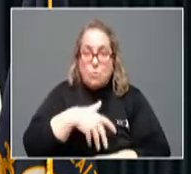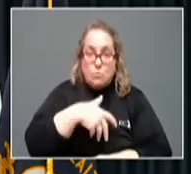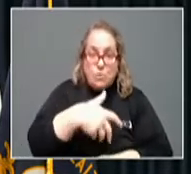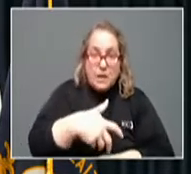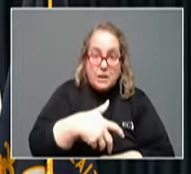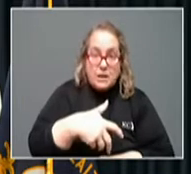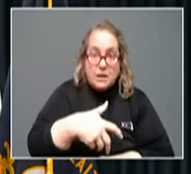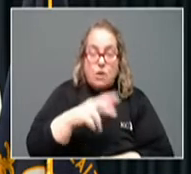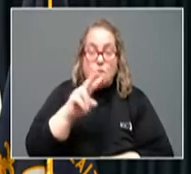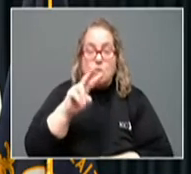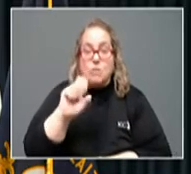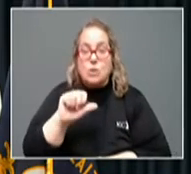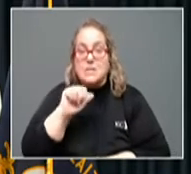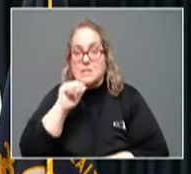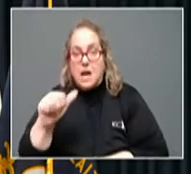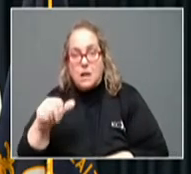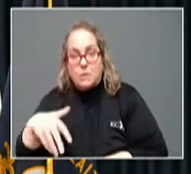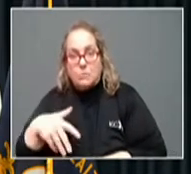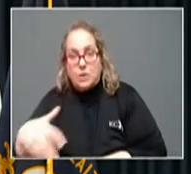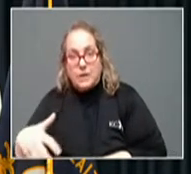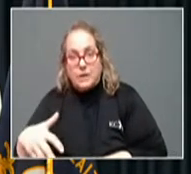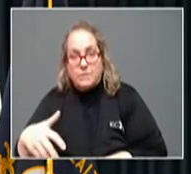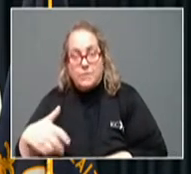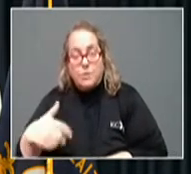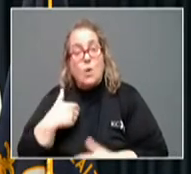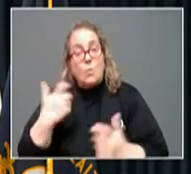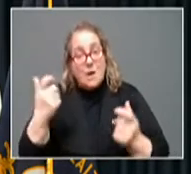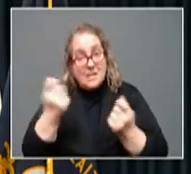obviously when we want to celebrate the arrival of a new life to celebrate the